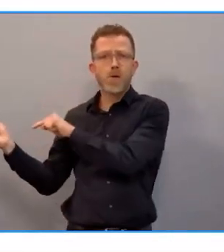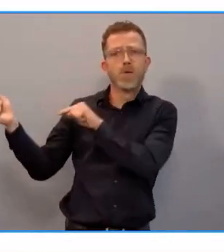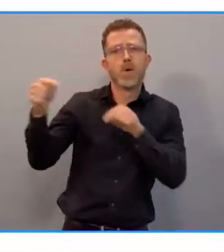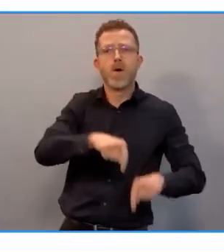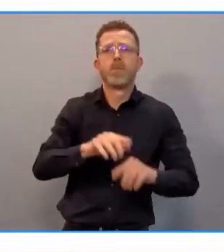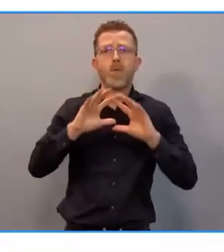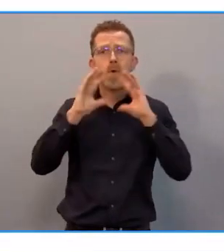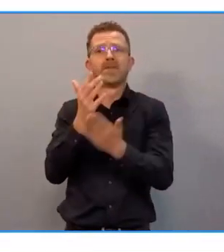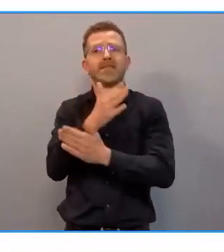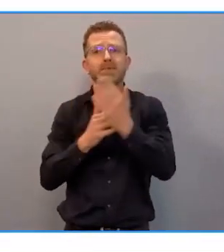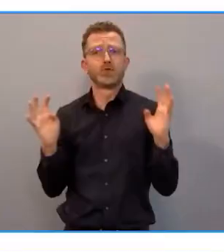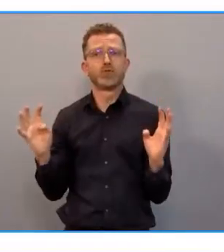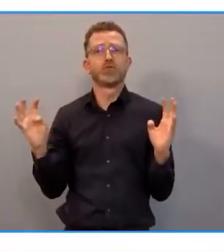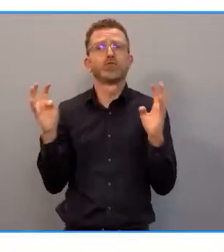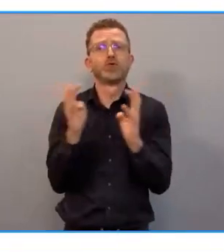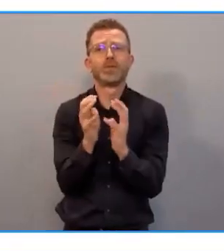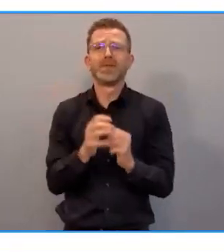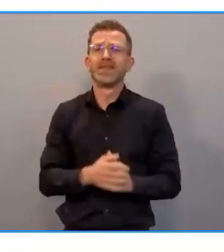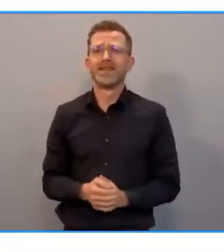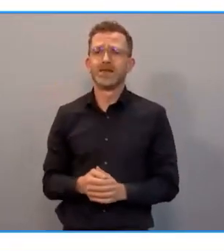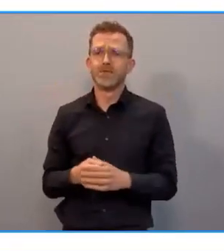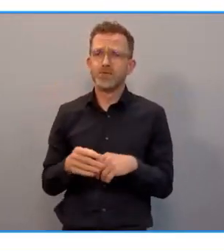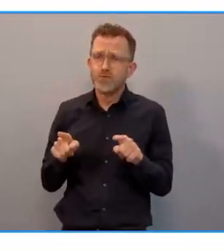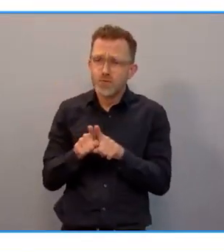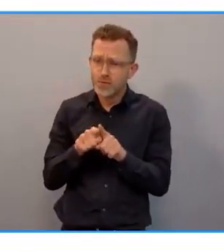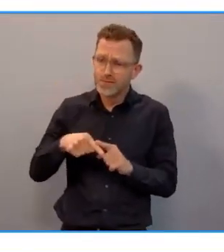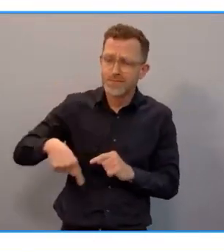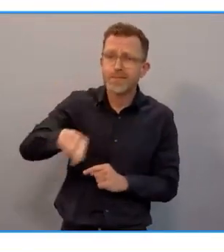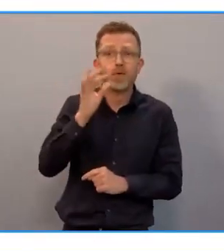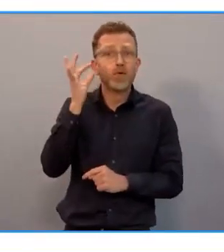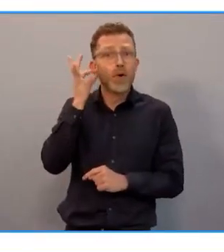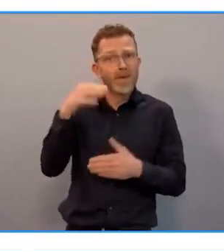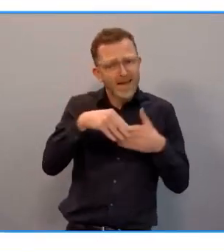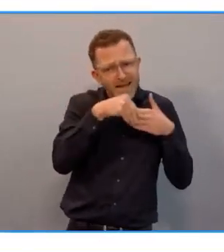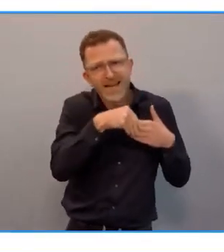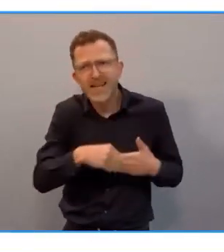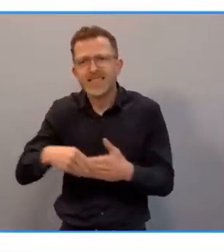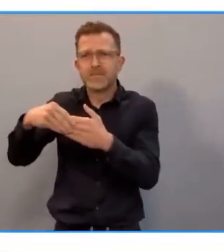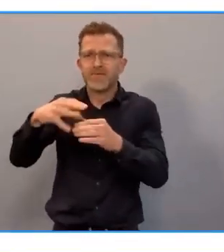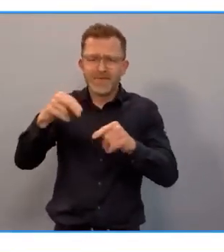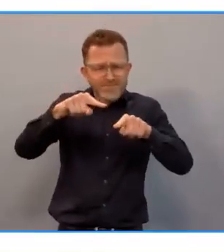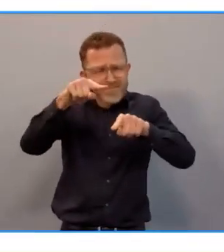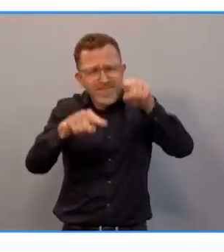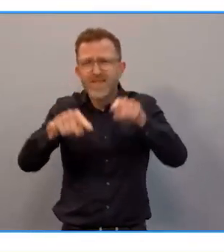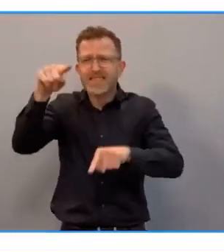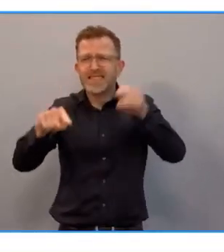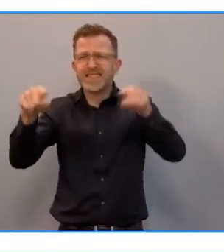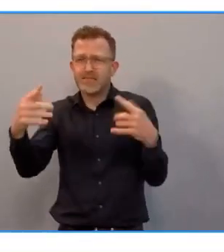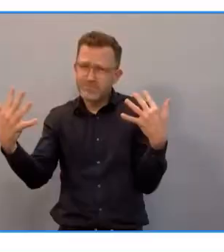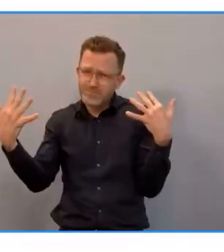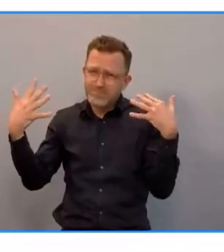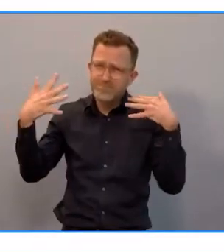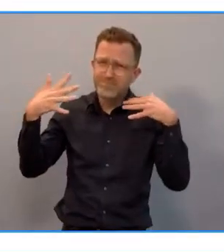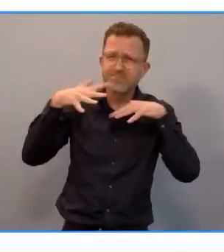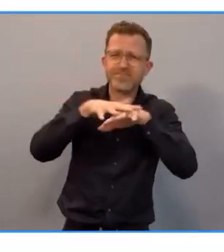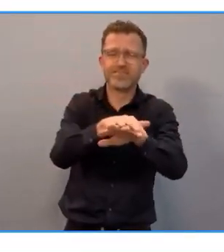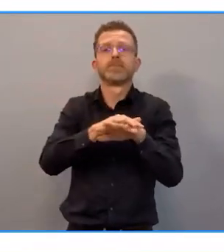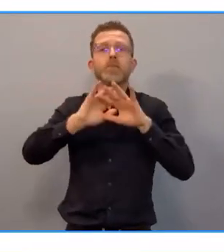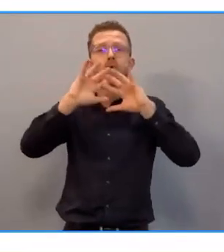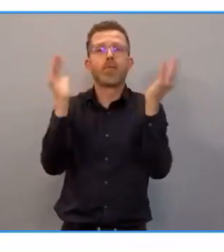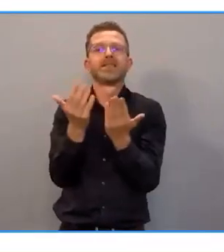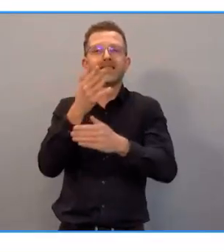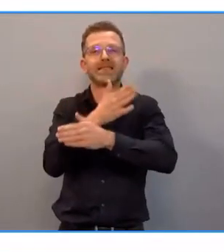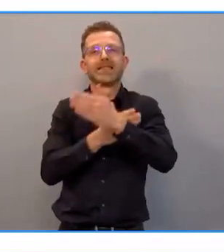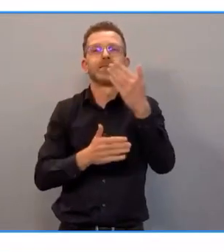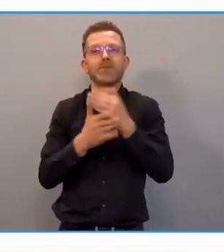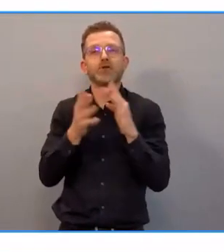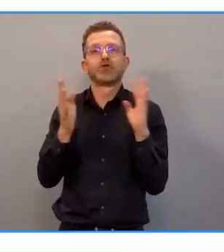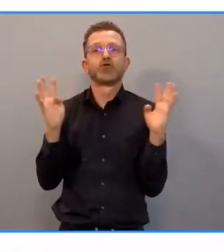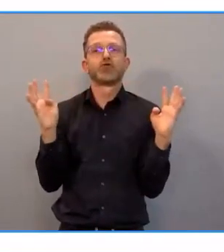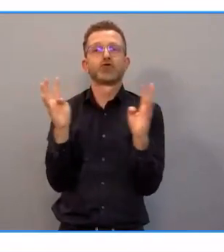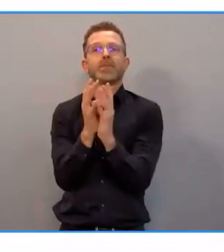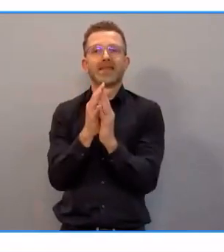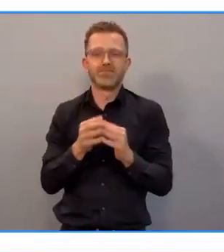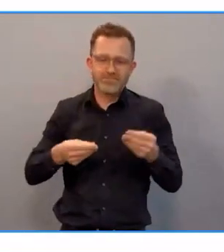fully integrated into the GDS governance.